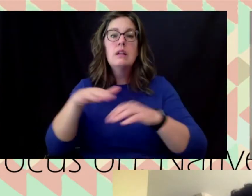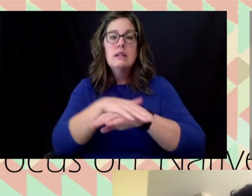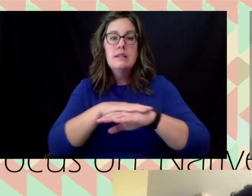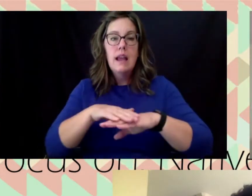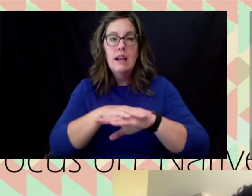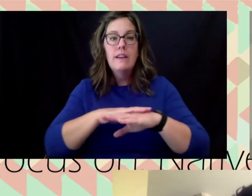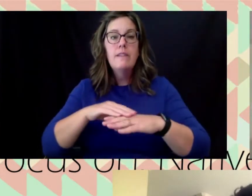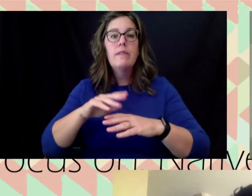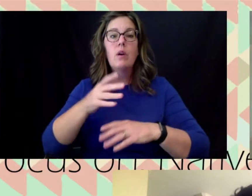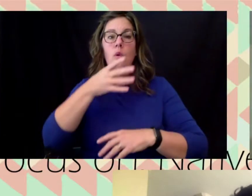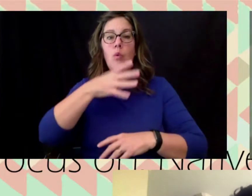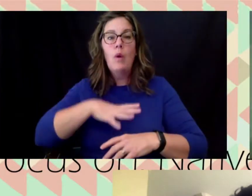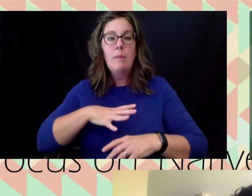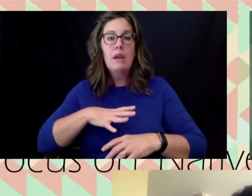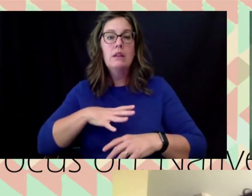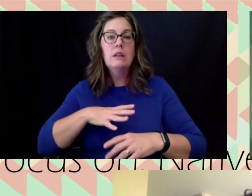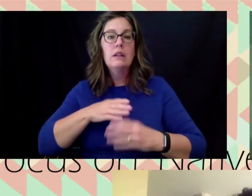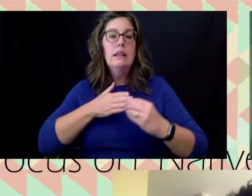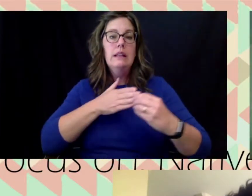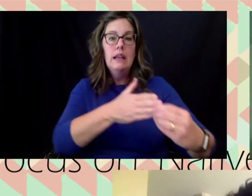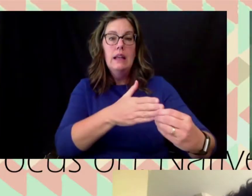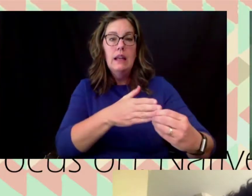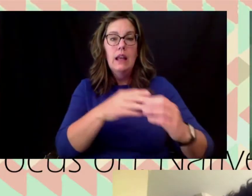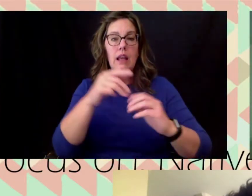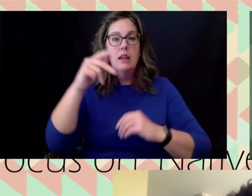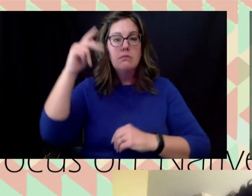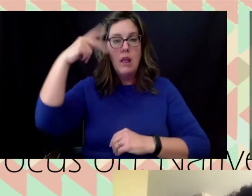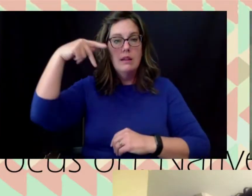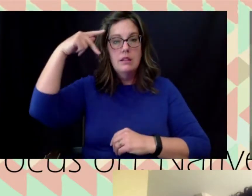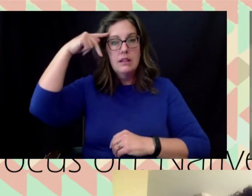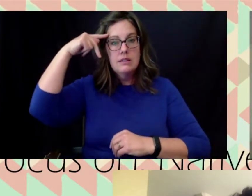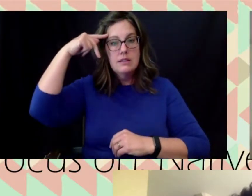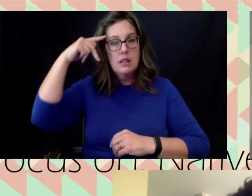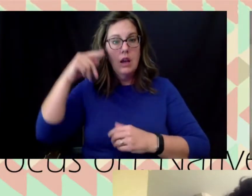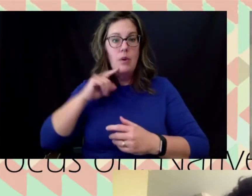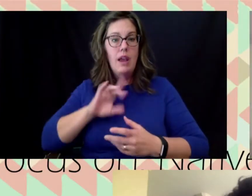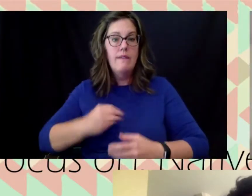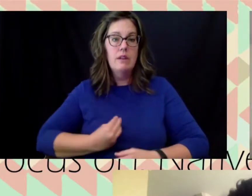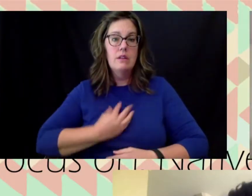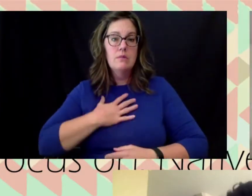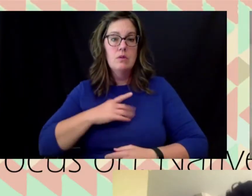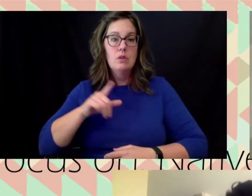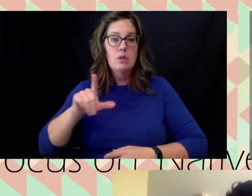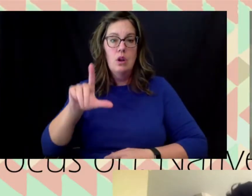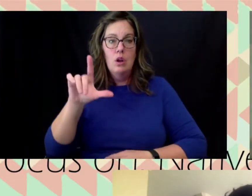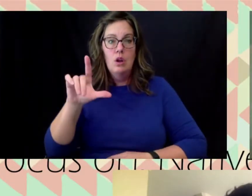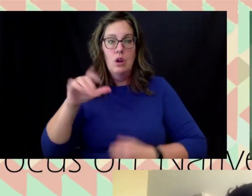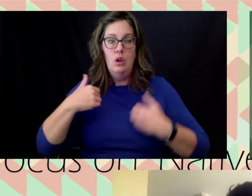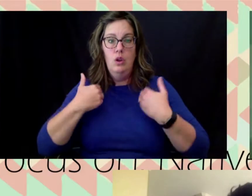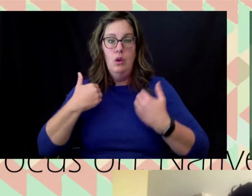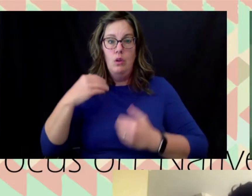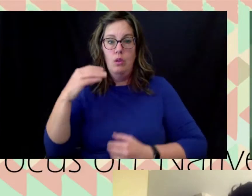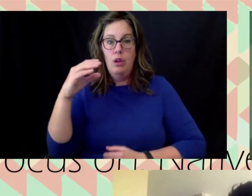the influential and inspiring ruth buffalo we heard a lot about how ruth buffalo has broken